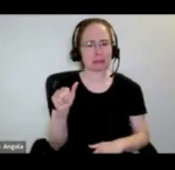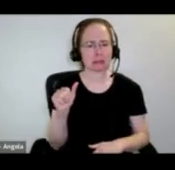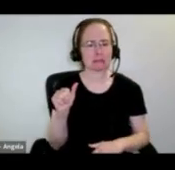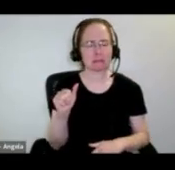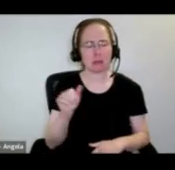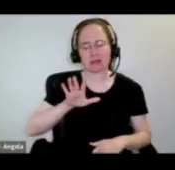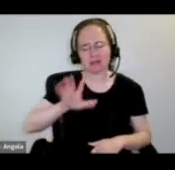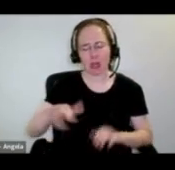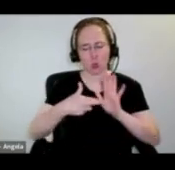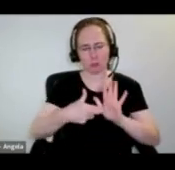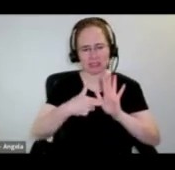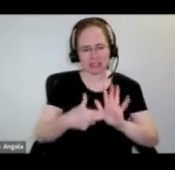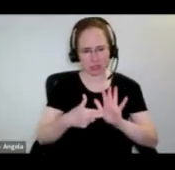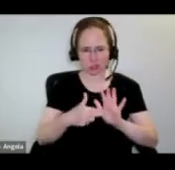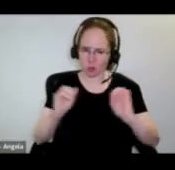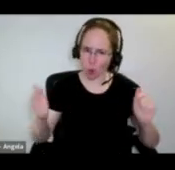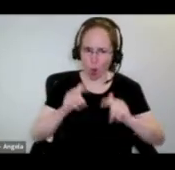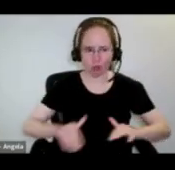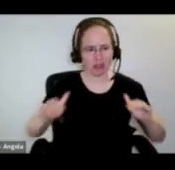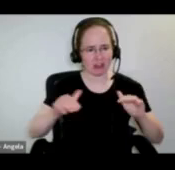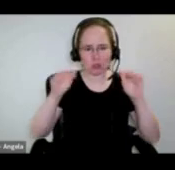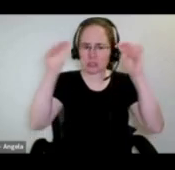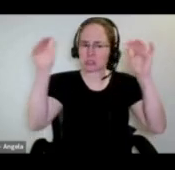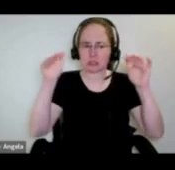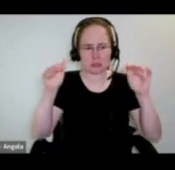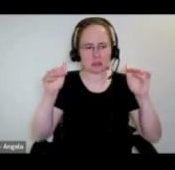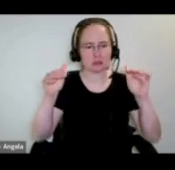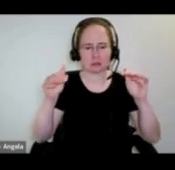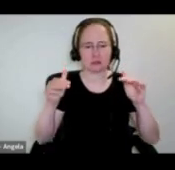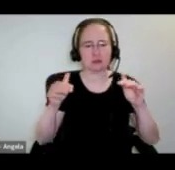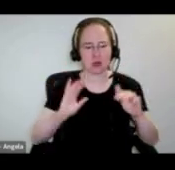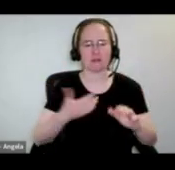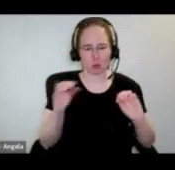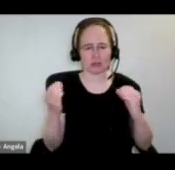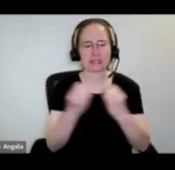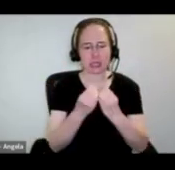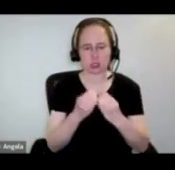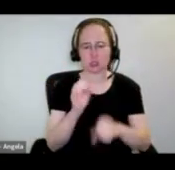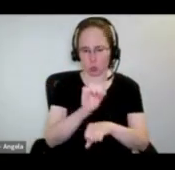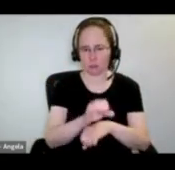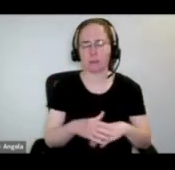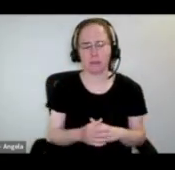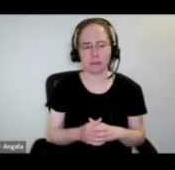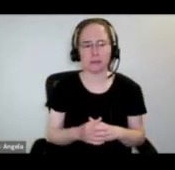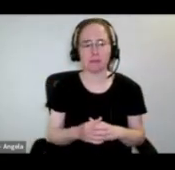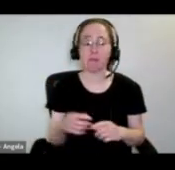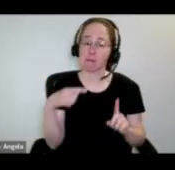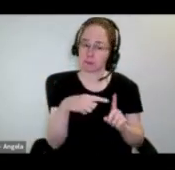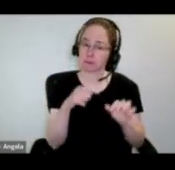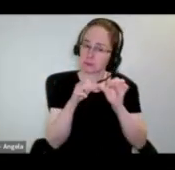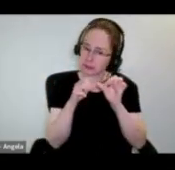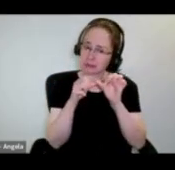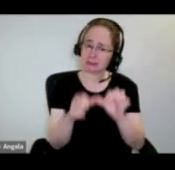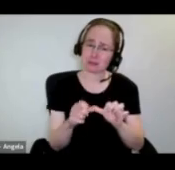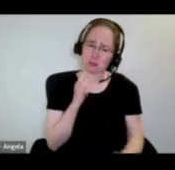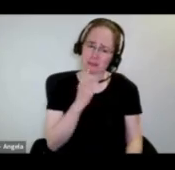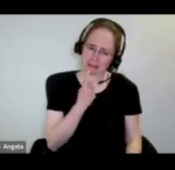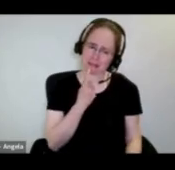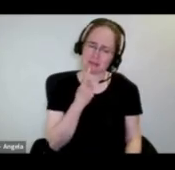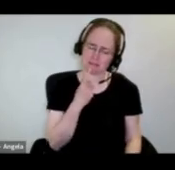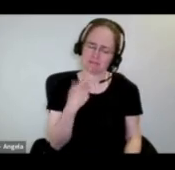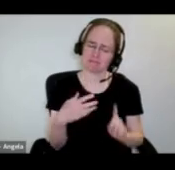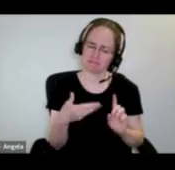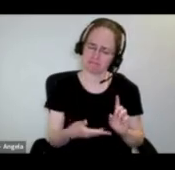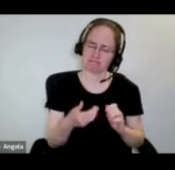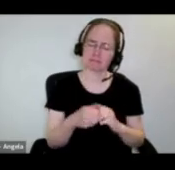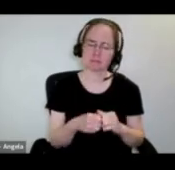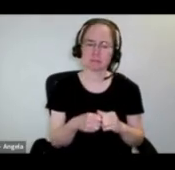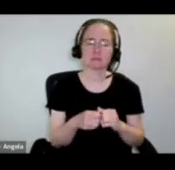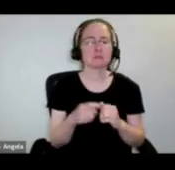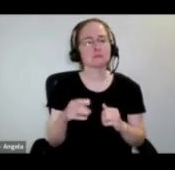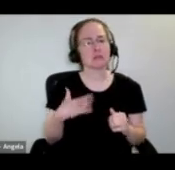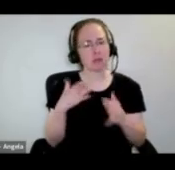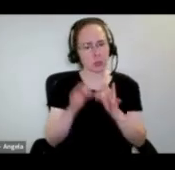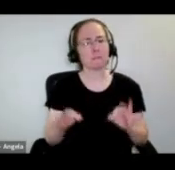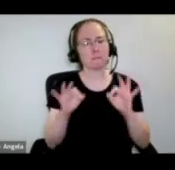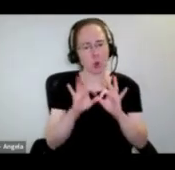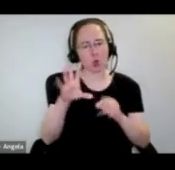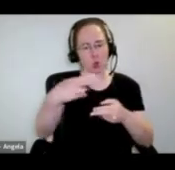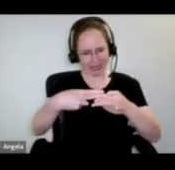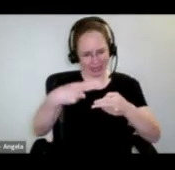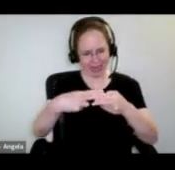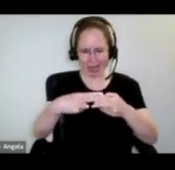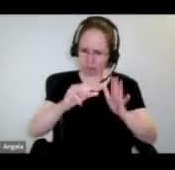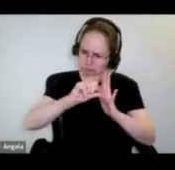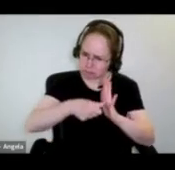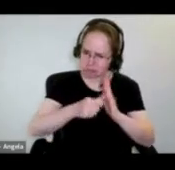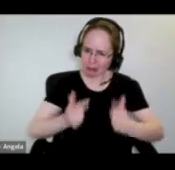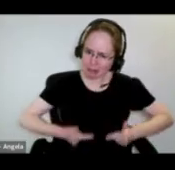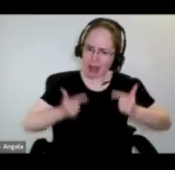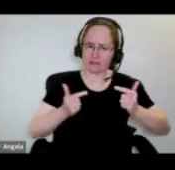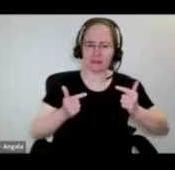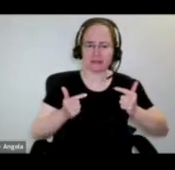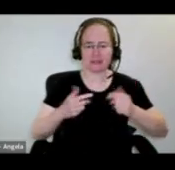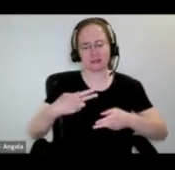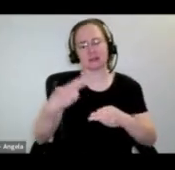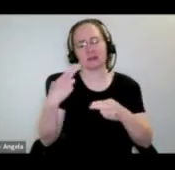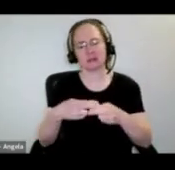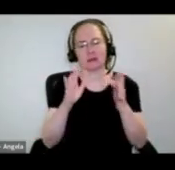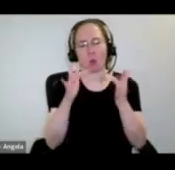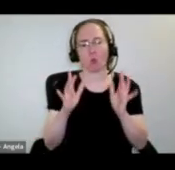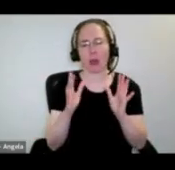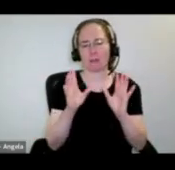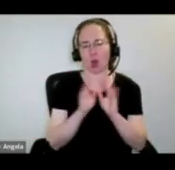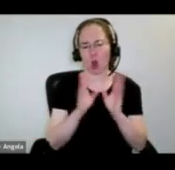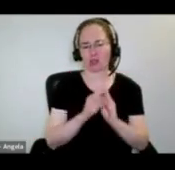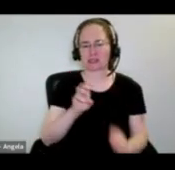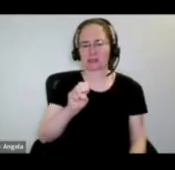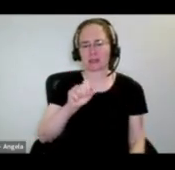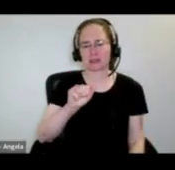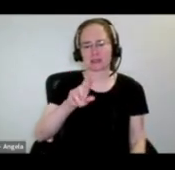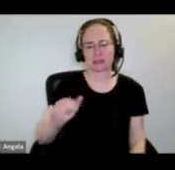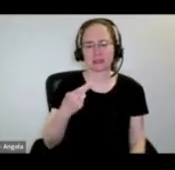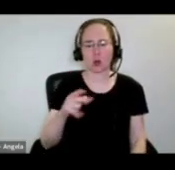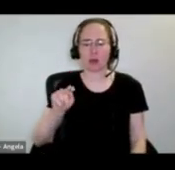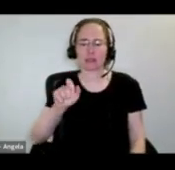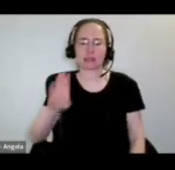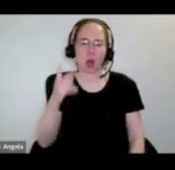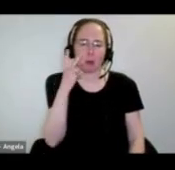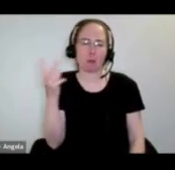Valerie Bradley: She was a fierce advocate for people with disabilities and for their representation at all levels of what we do as an organization. She continues to be missed, and we thought it was important to keep her name alive by calling these